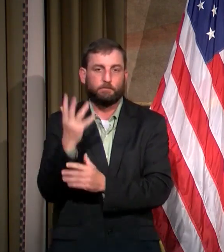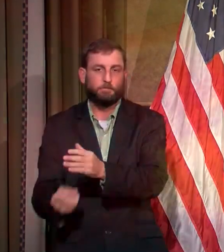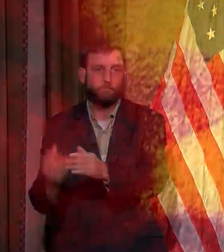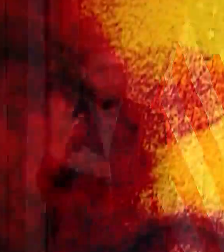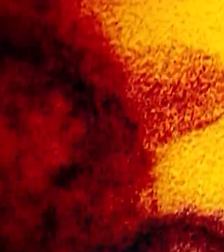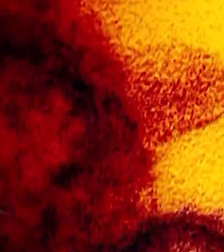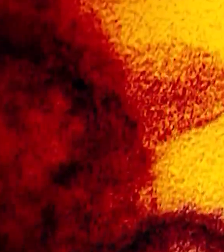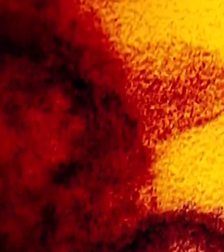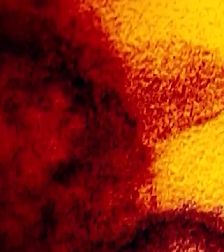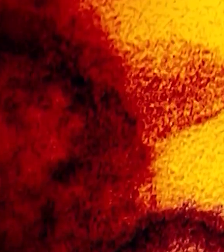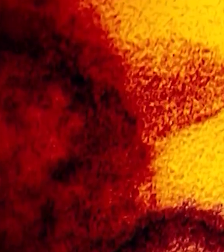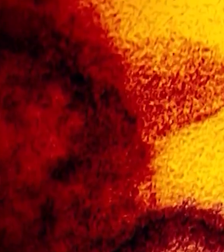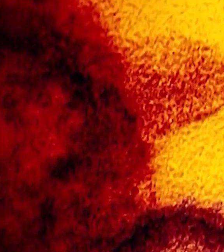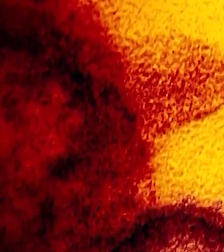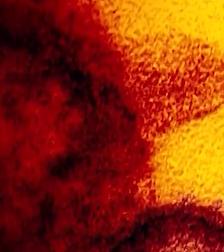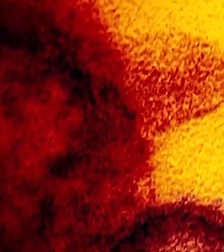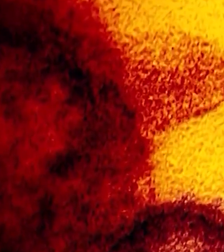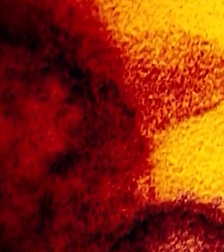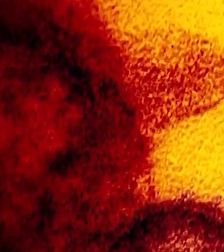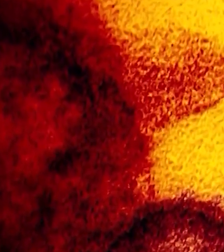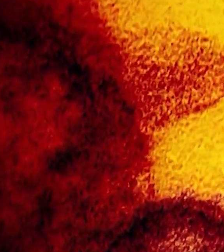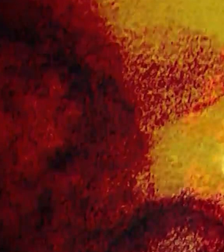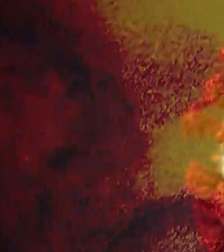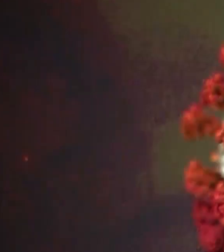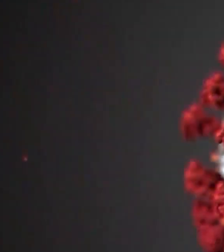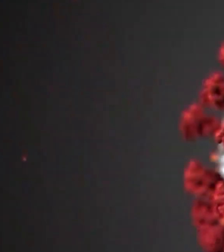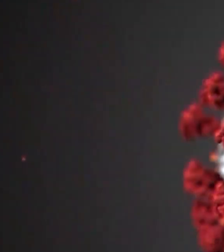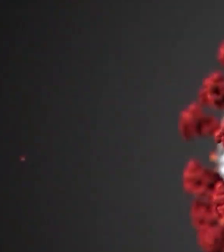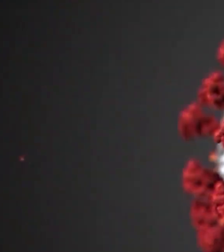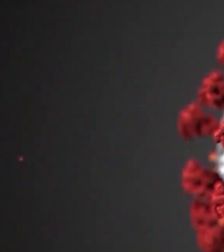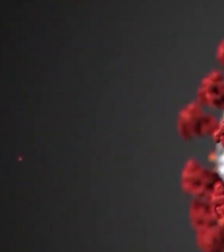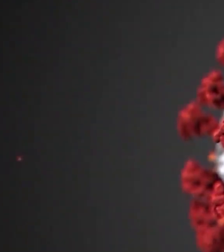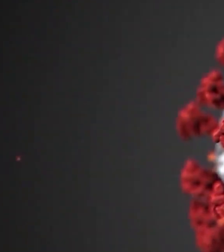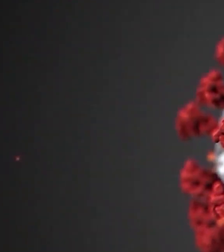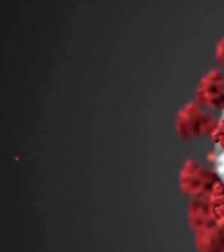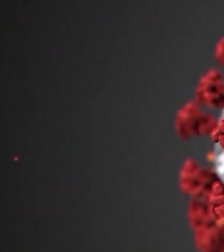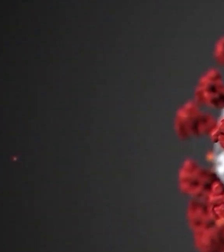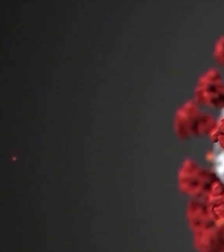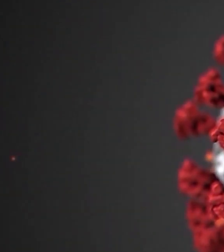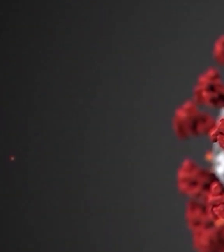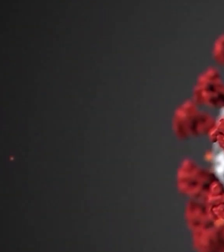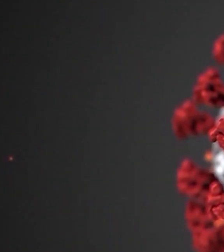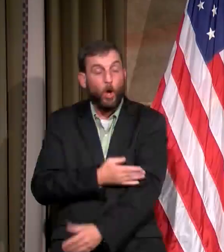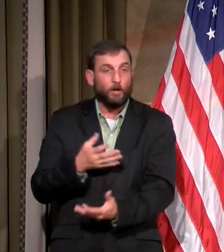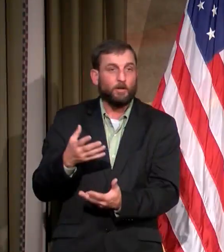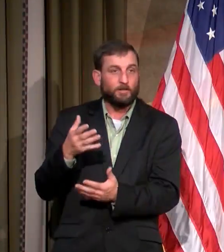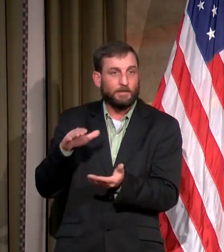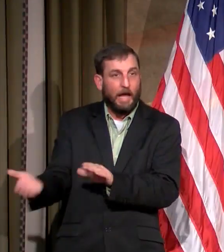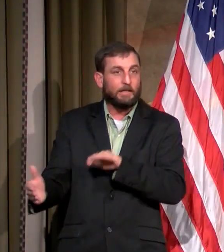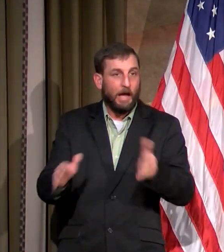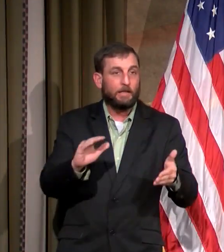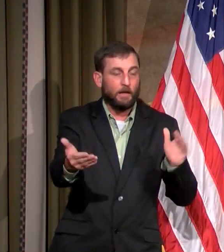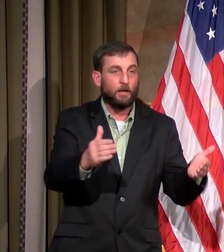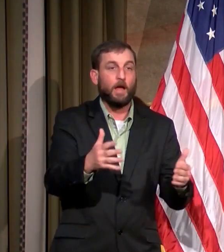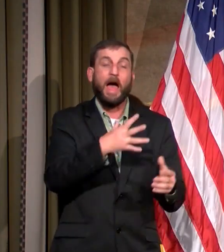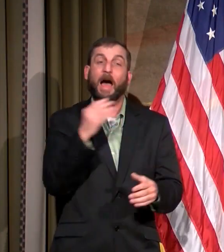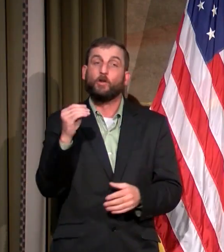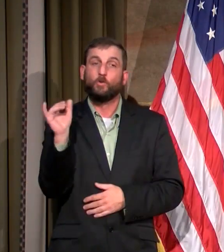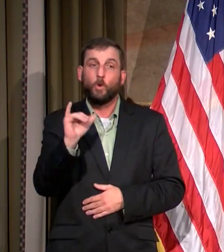REMINDER THAT CATCHING THIS VIRUS IS ALWAYS A RISK...NO MATTER YOUR AGE. Gov. John Bel Edwards: I'm sad to announce that we recently lost a 29-year-old college student to Covid. He left campus 13 days